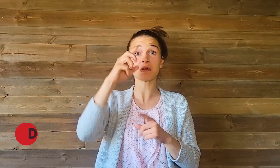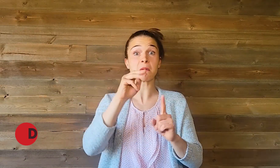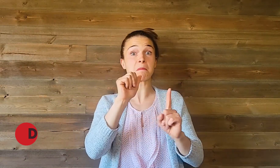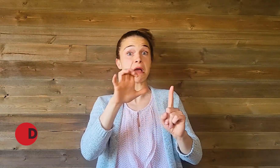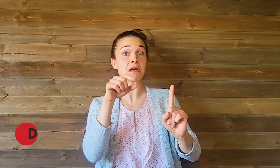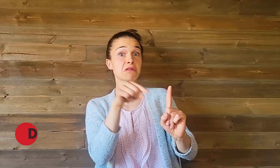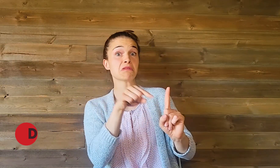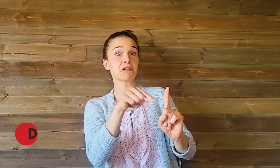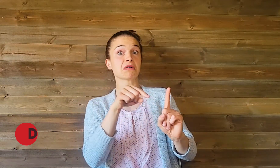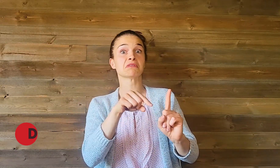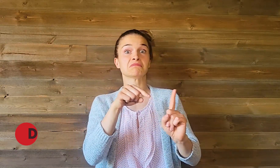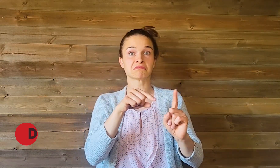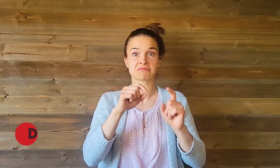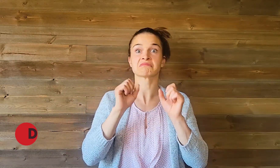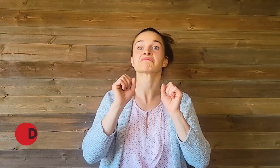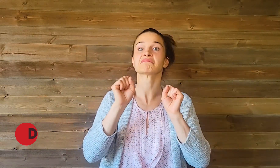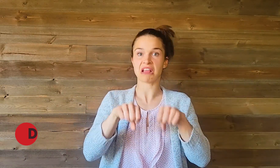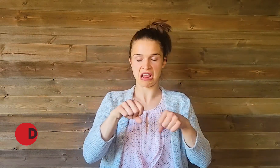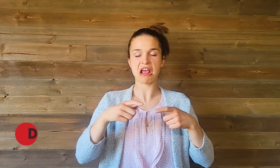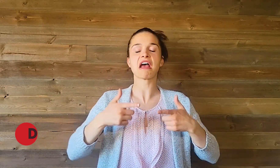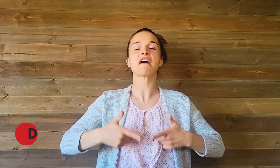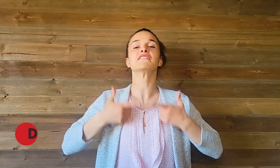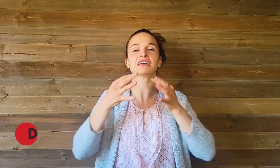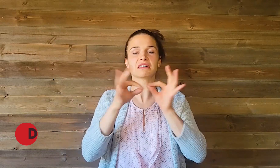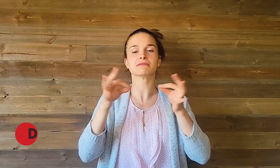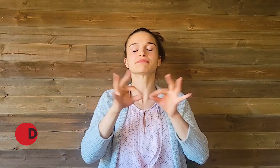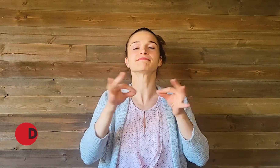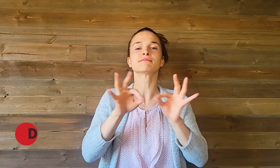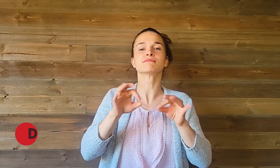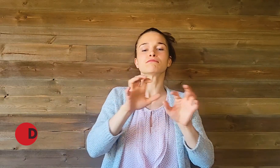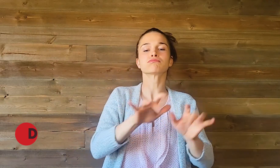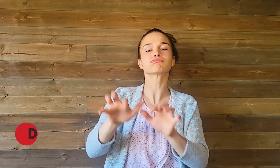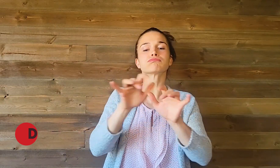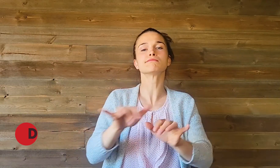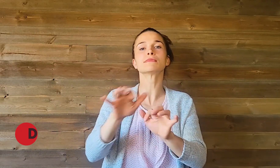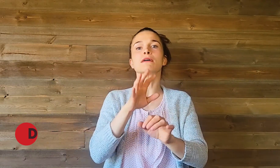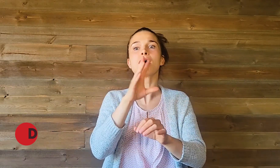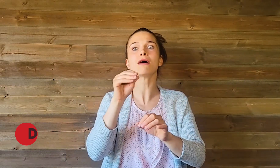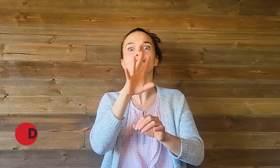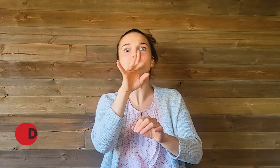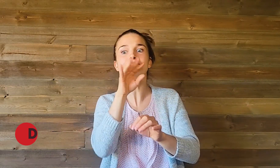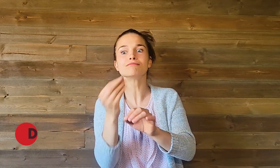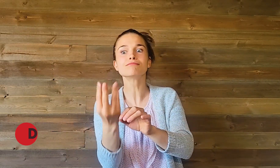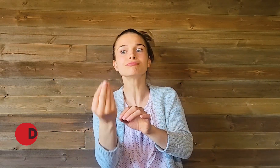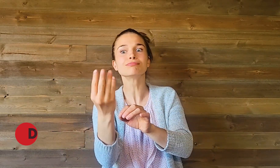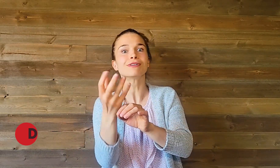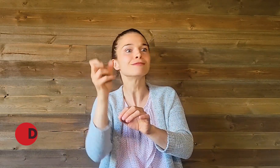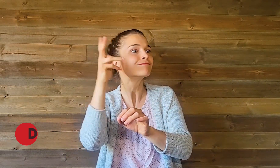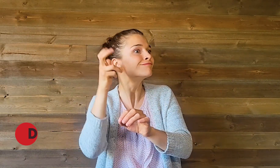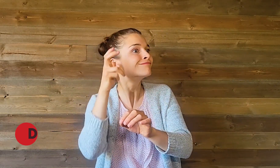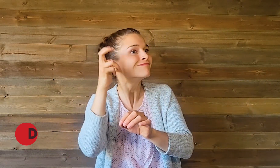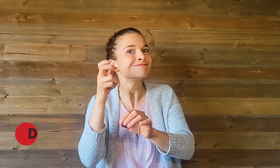For calls on Mac, Live Caption users have the option to type a response